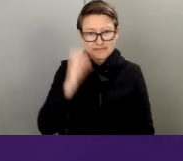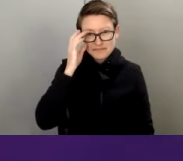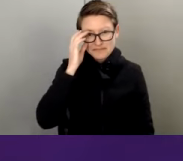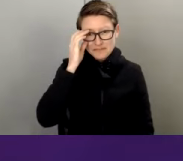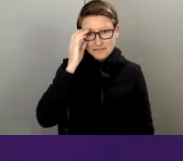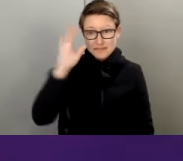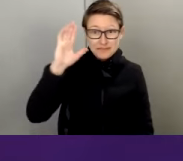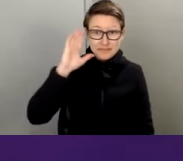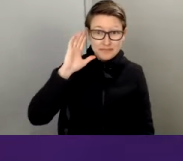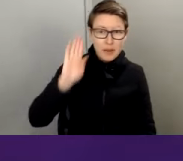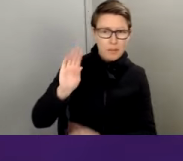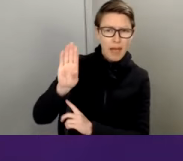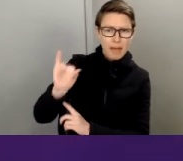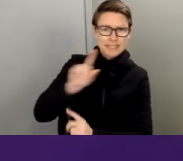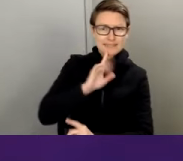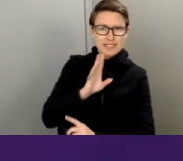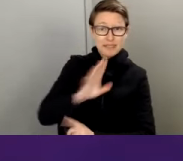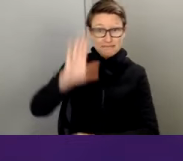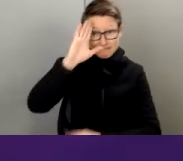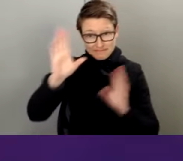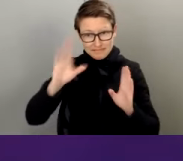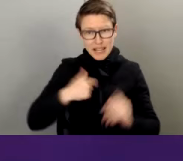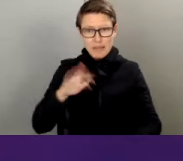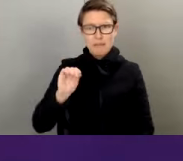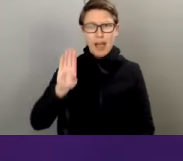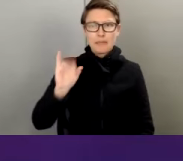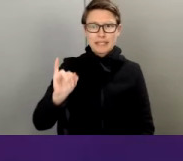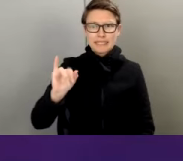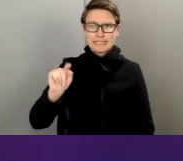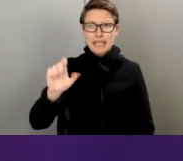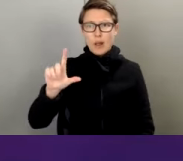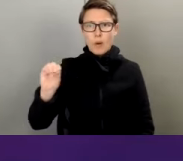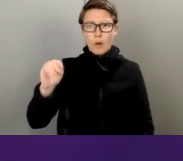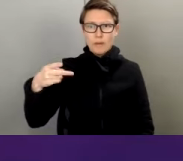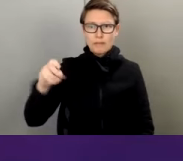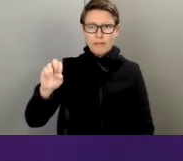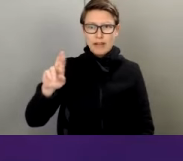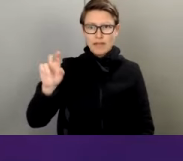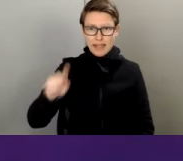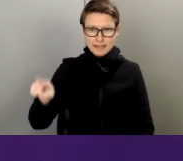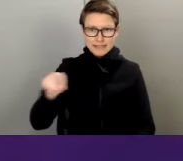If you guys are know me I'm Bobbie Tello Perez in admissions and records I help faculty with some of their issues,